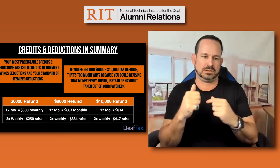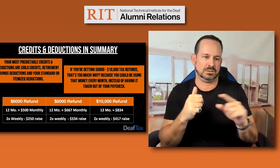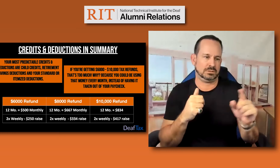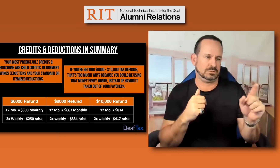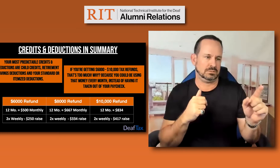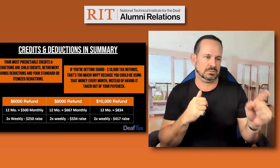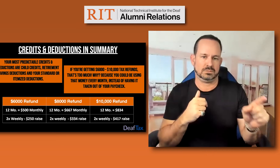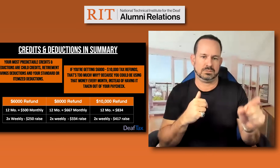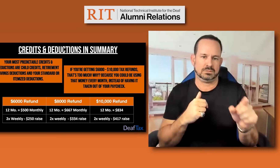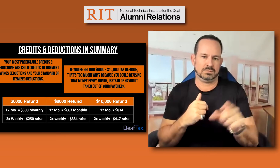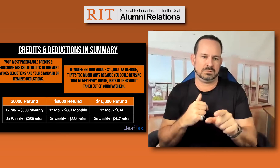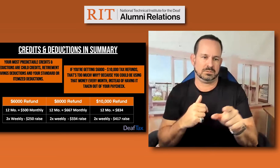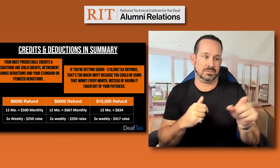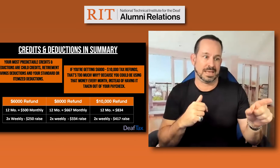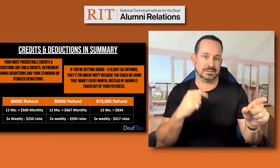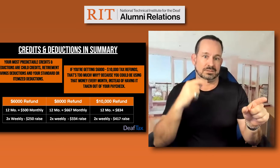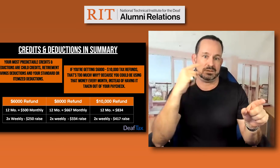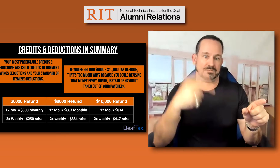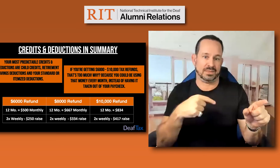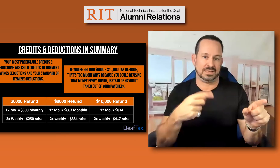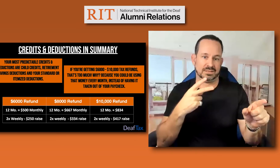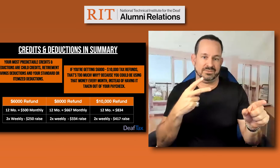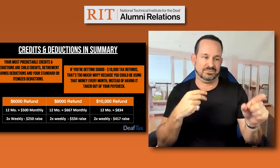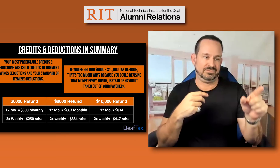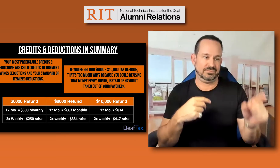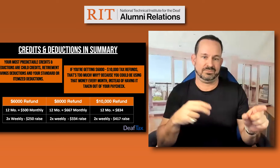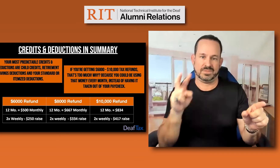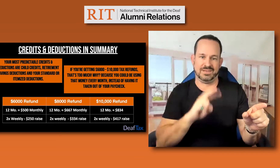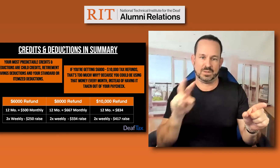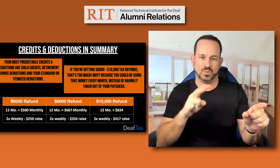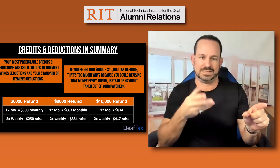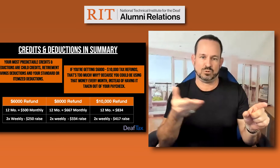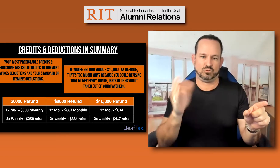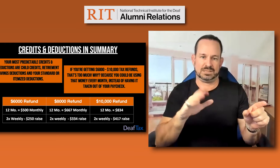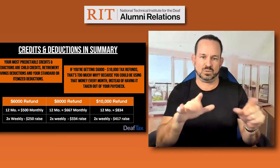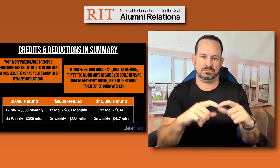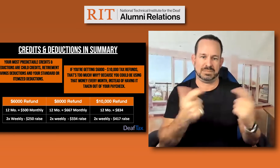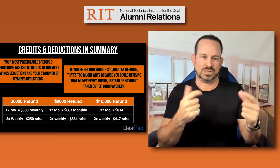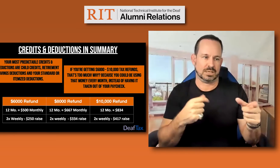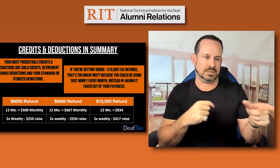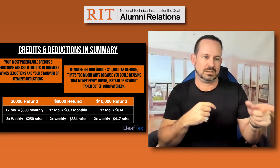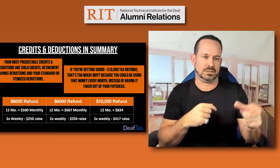so you can put a little bit more away every month just to be prepared for when the time comes